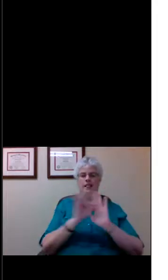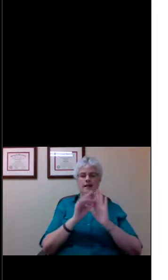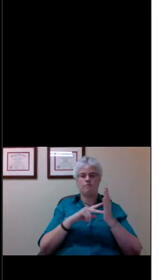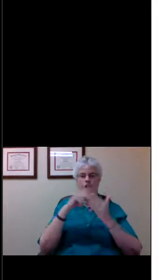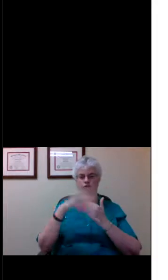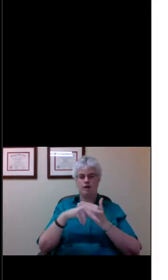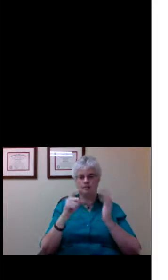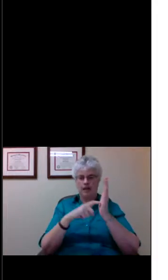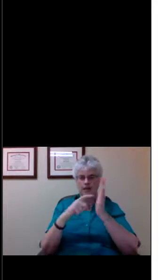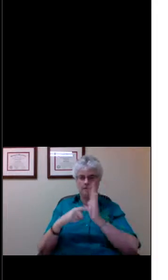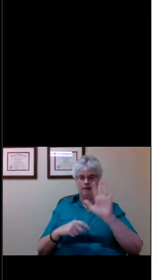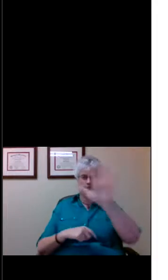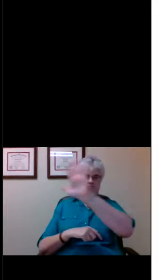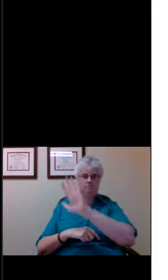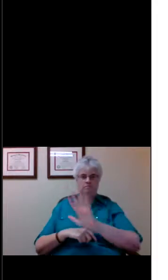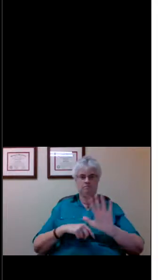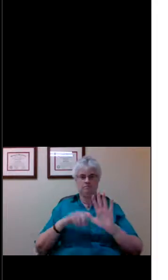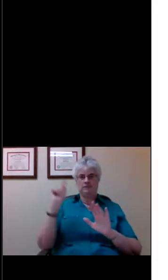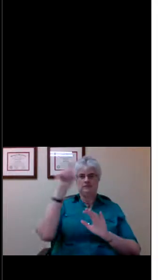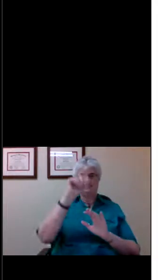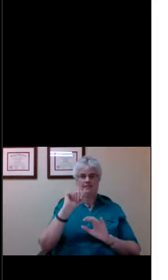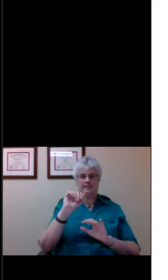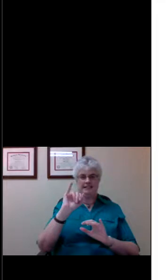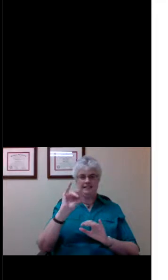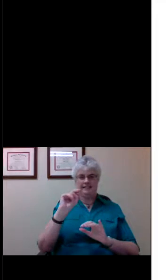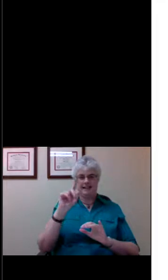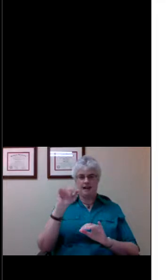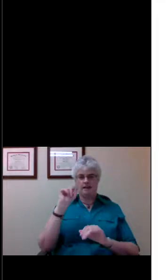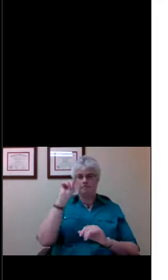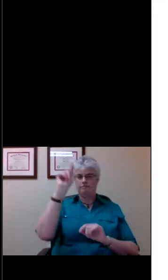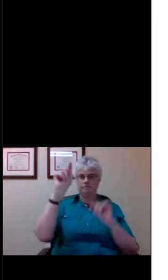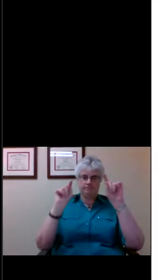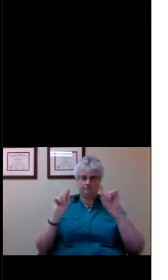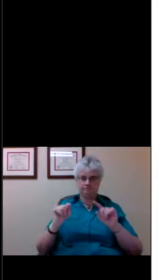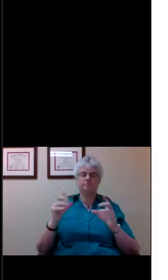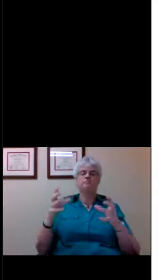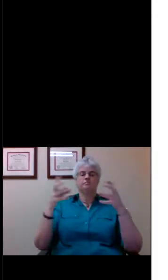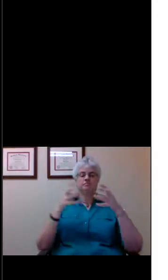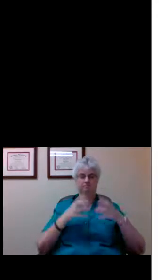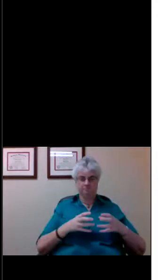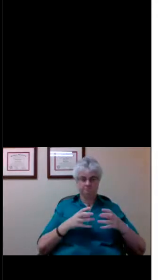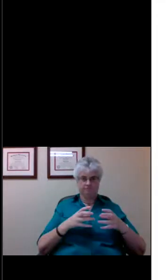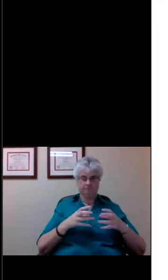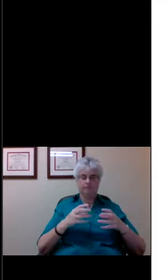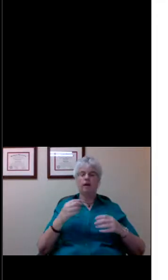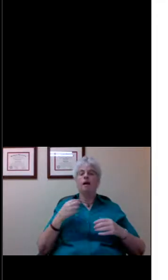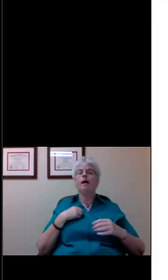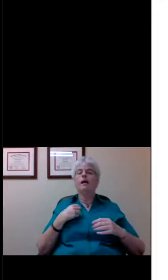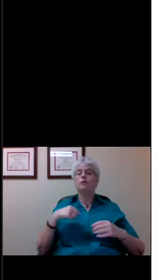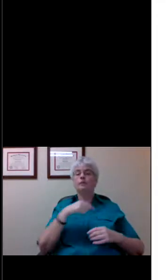chose five select programs throughout the state of Indiana as an initial